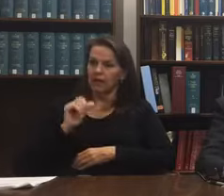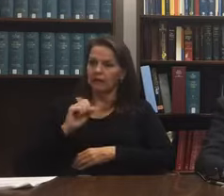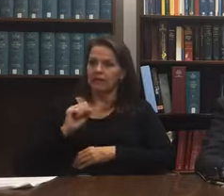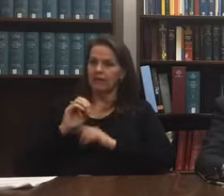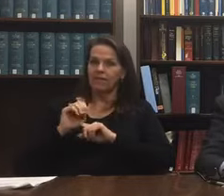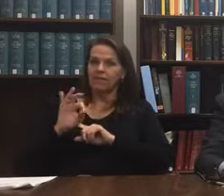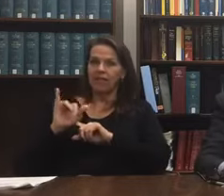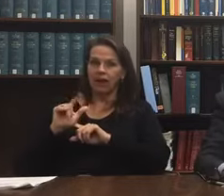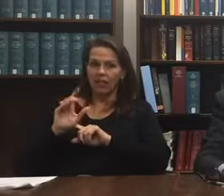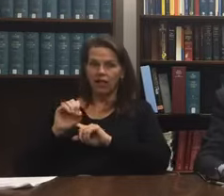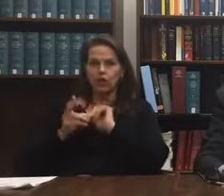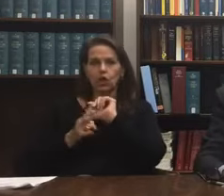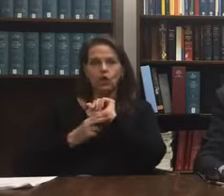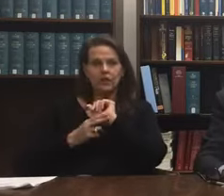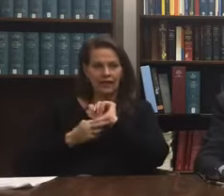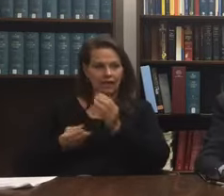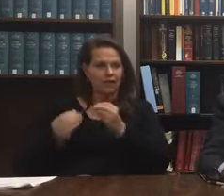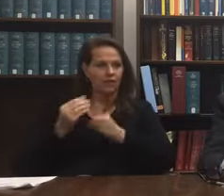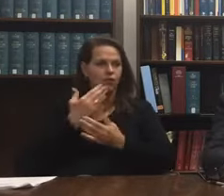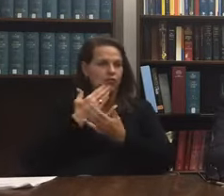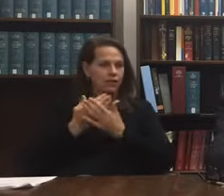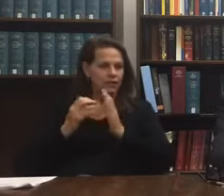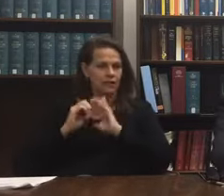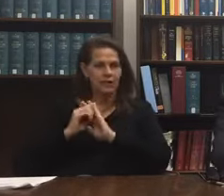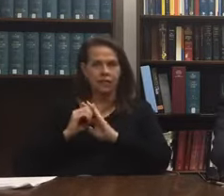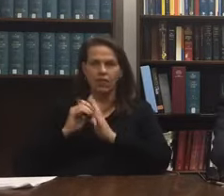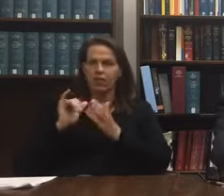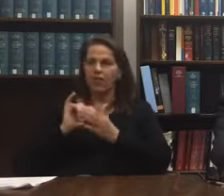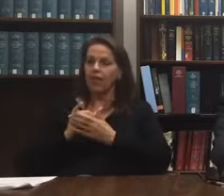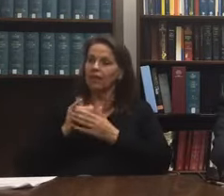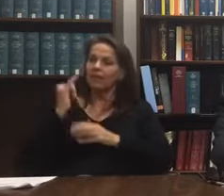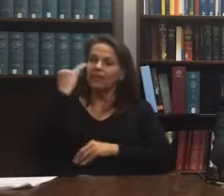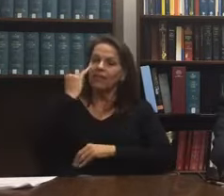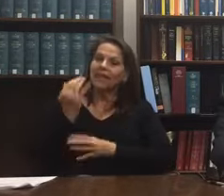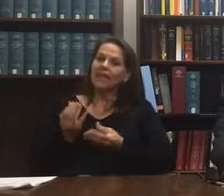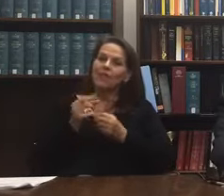nursing gives a good example if they give you the denial or reduction the one